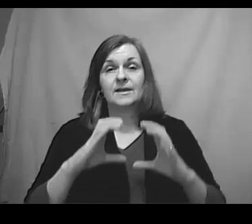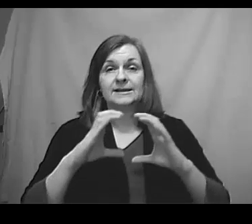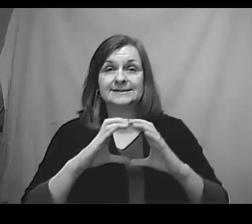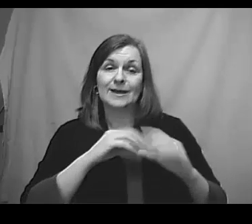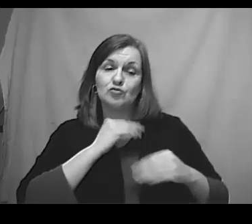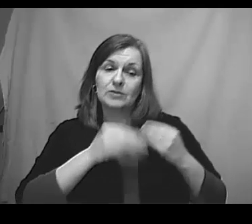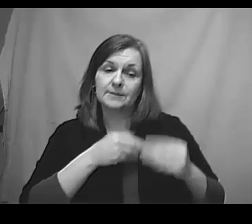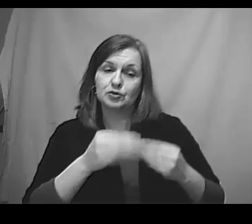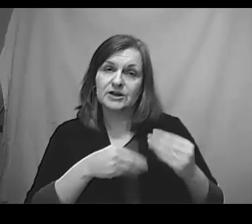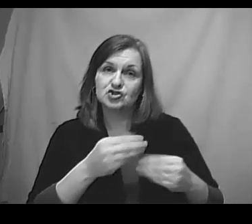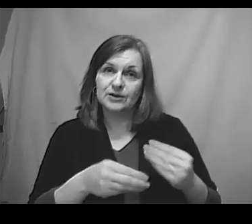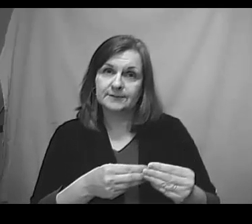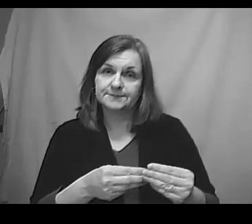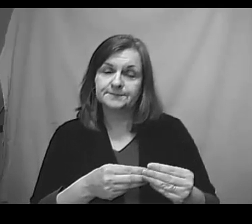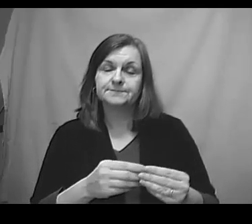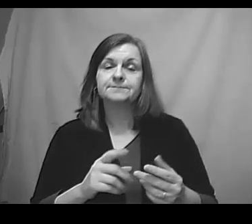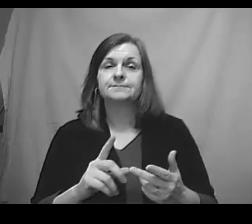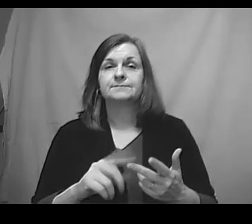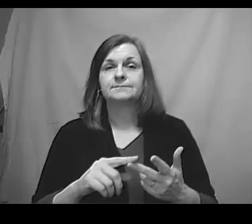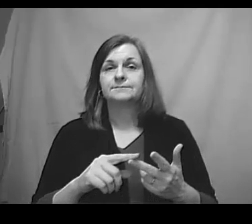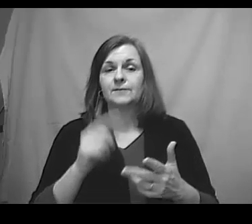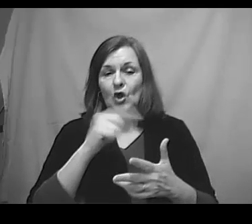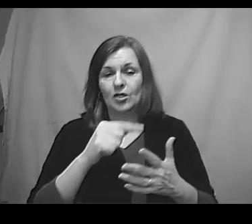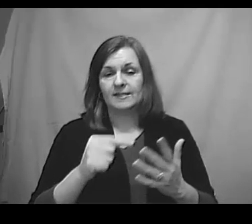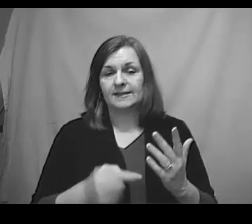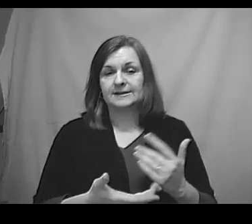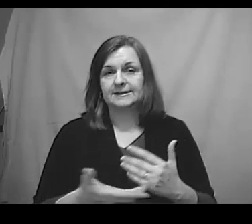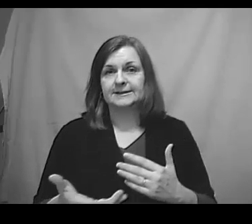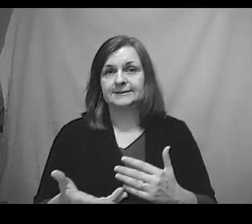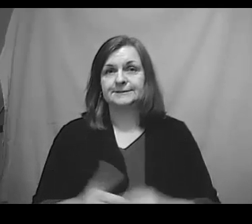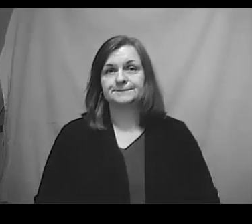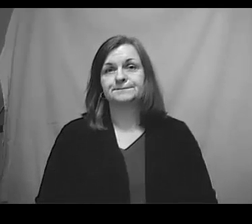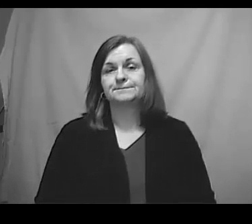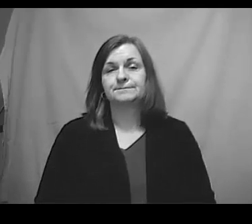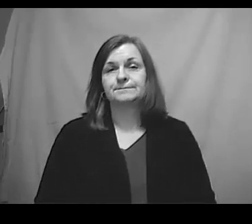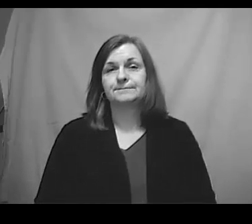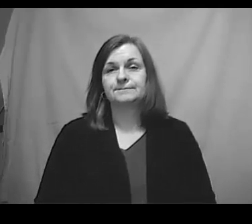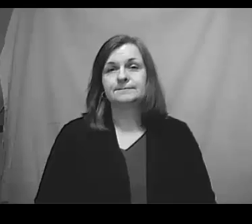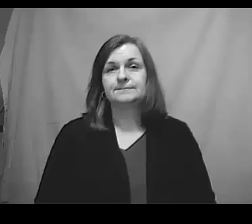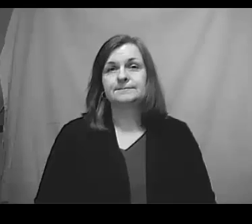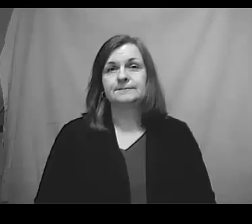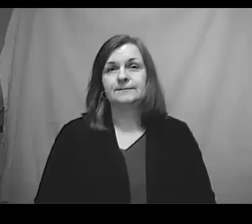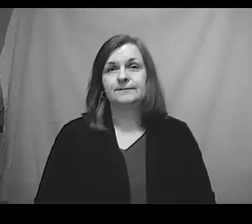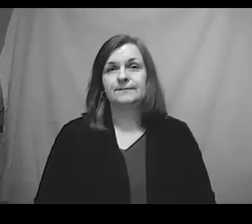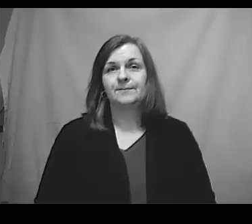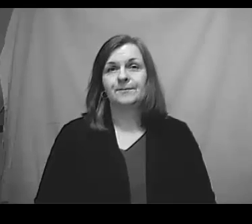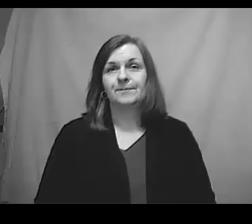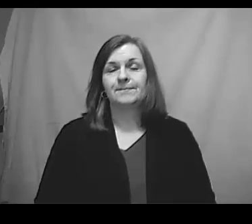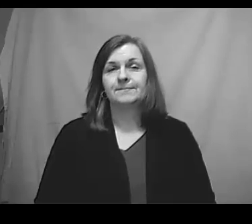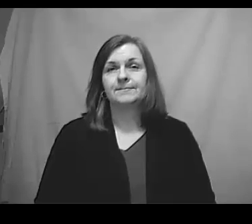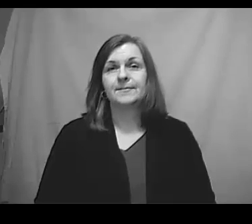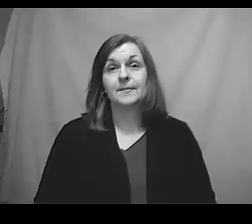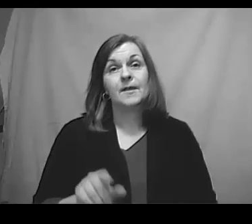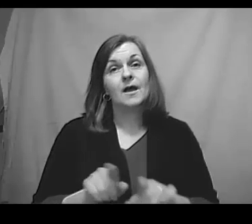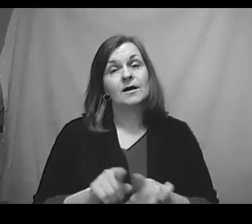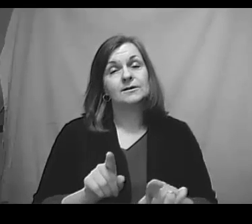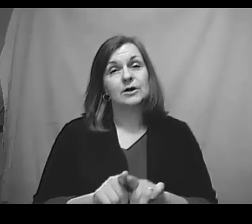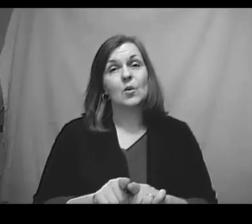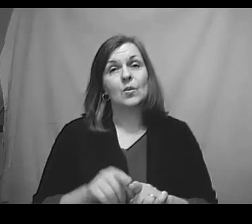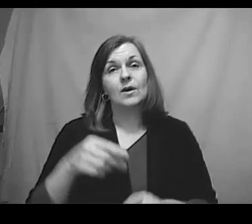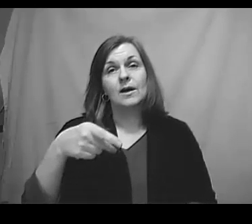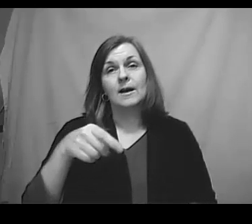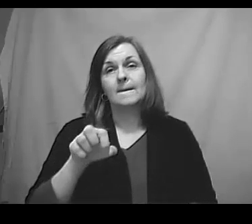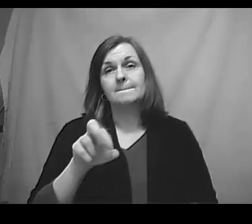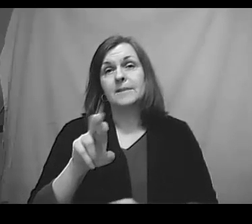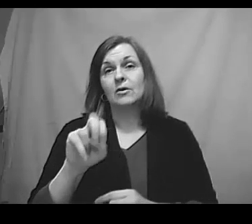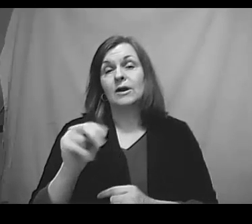cell respiration -- right? all of these things. now we also have to think about the fact that parenchyme